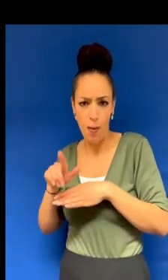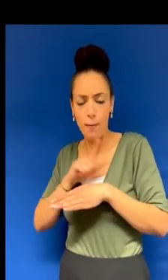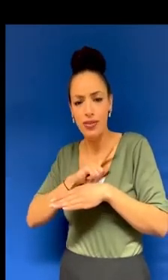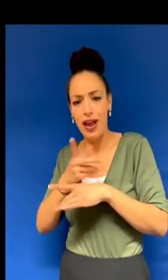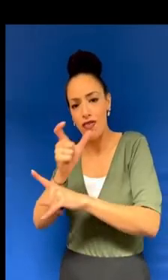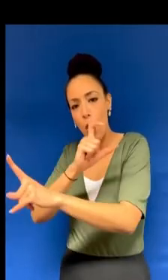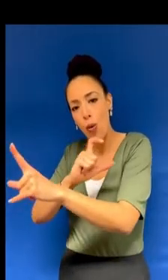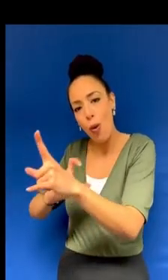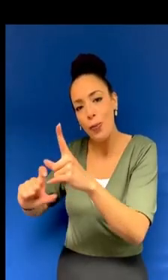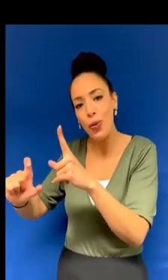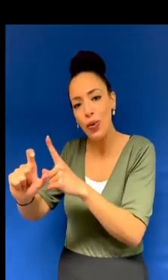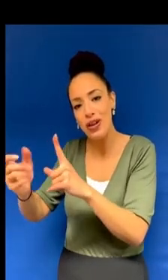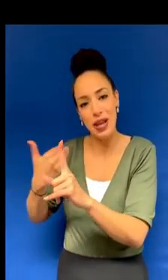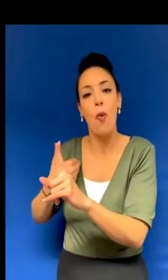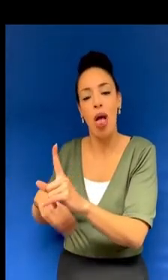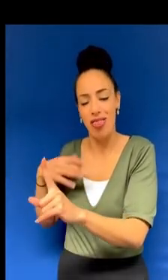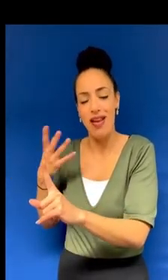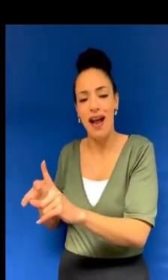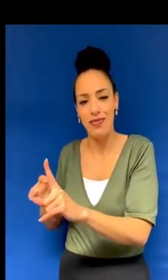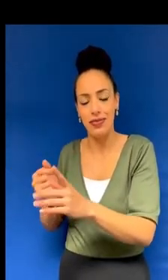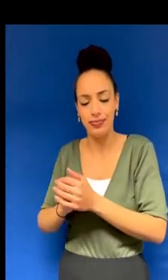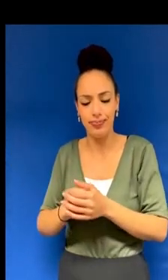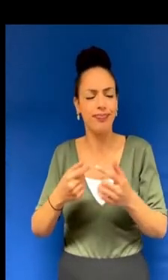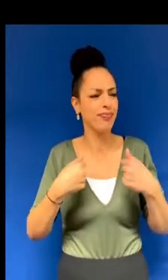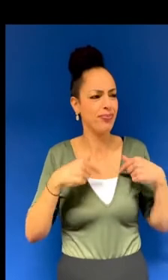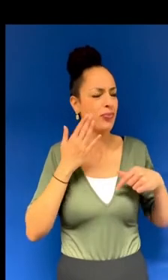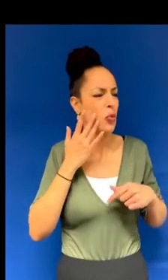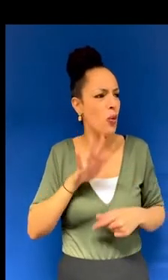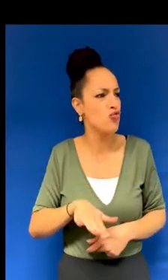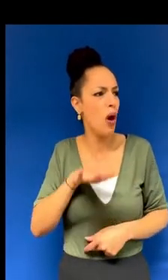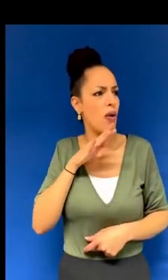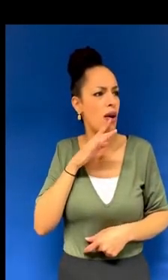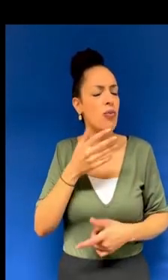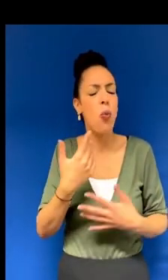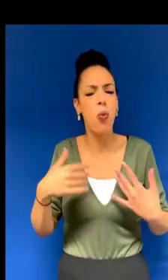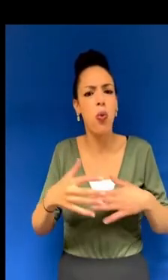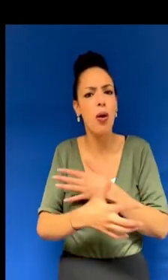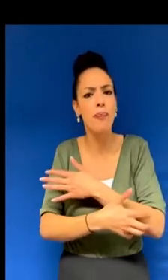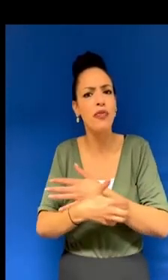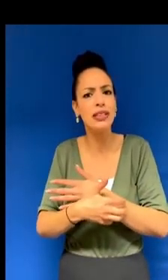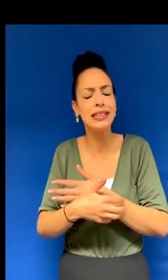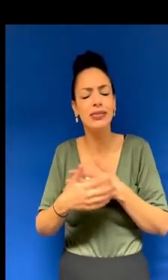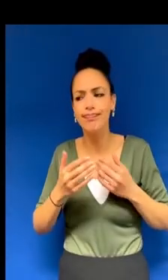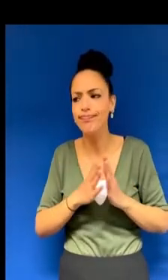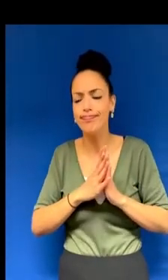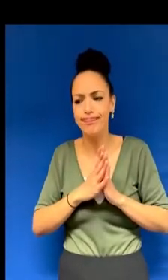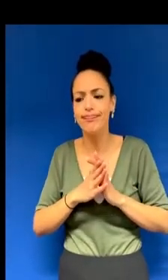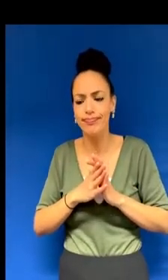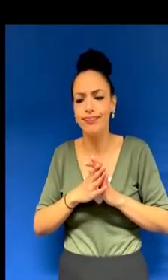been a wealthy borough, but I think it's had a lot of wealth, in terms of community wealth.